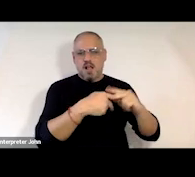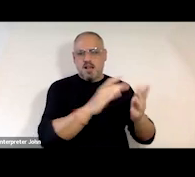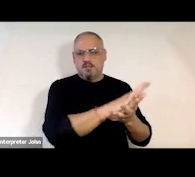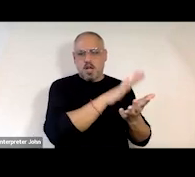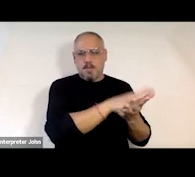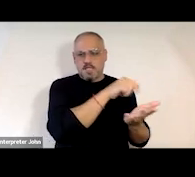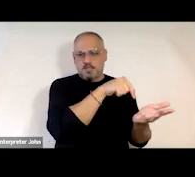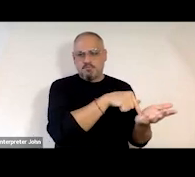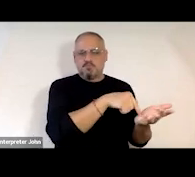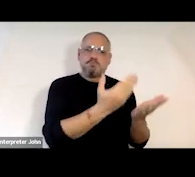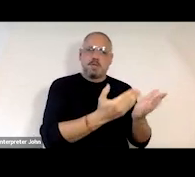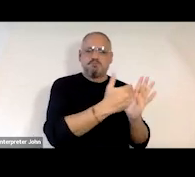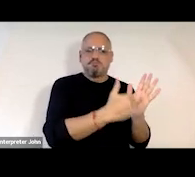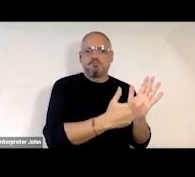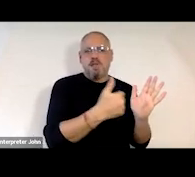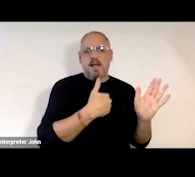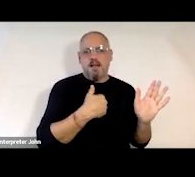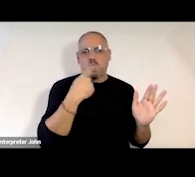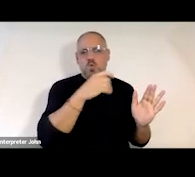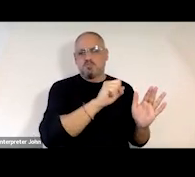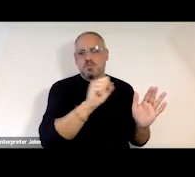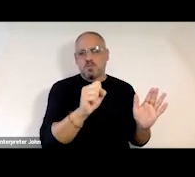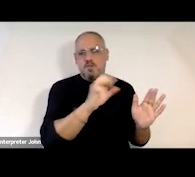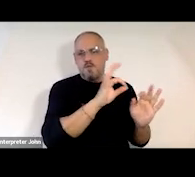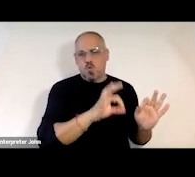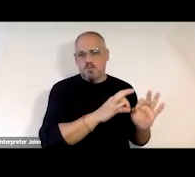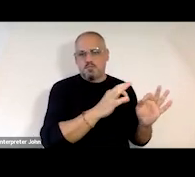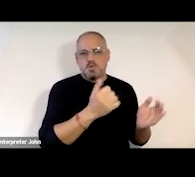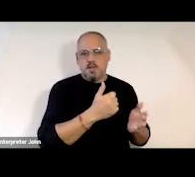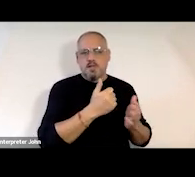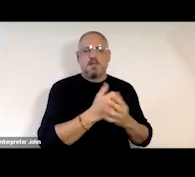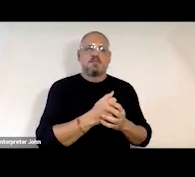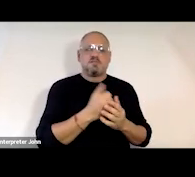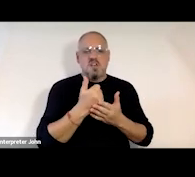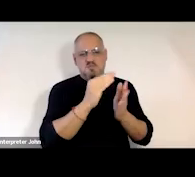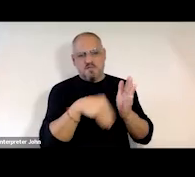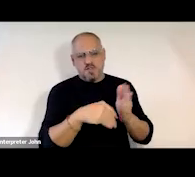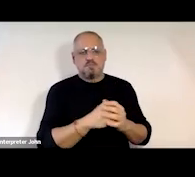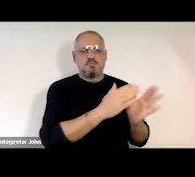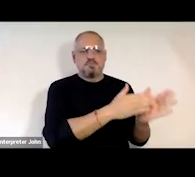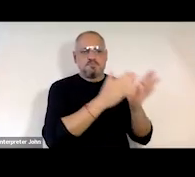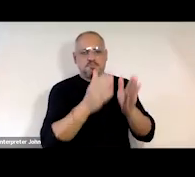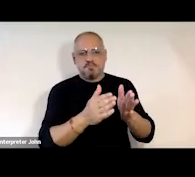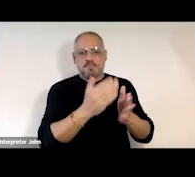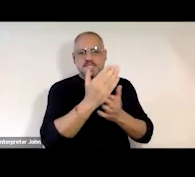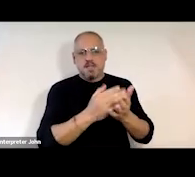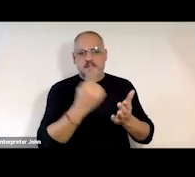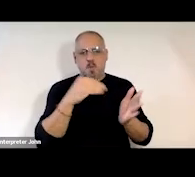So you might have a section for the Social Security forms that you help the person to complete, a separate section for the medical records